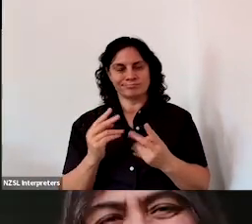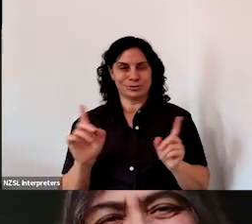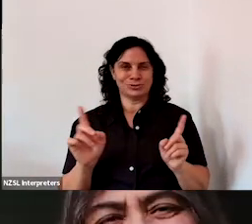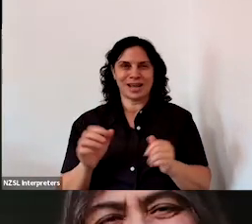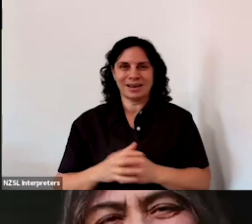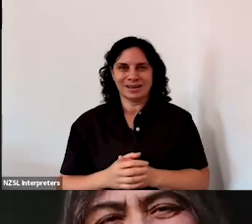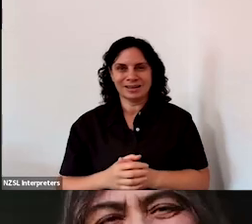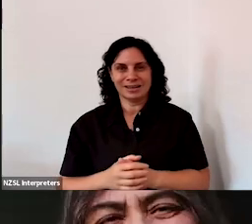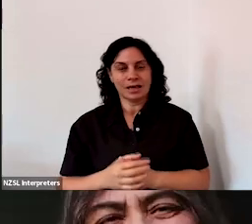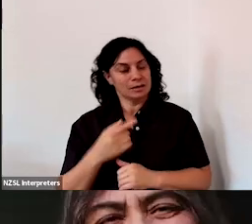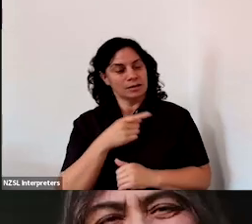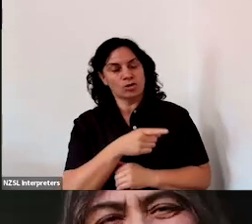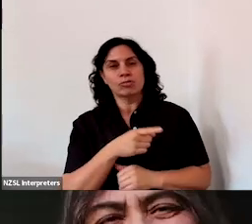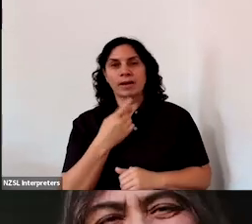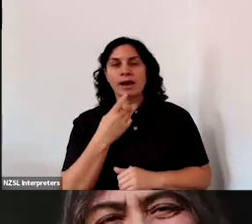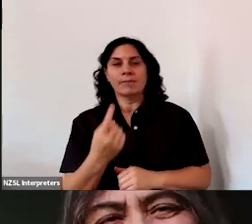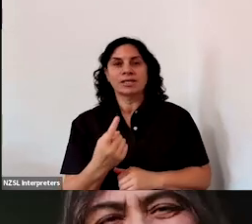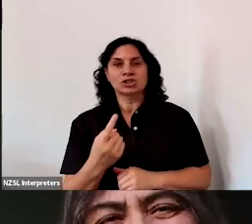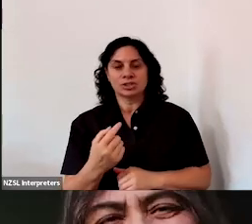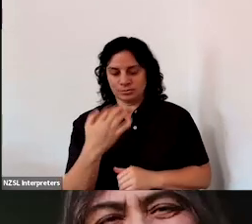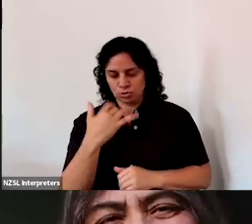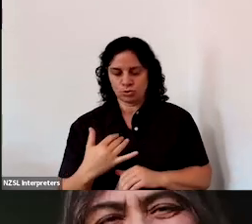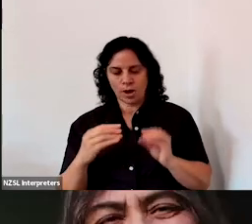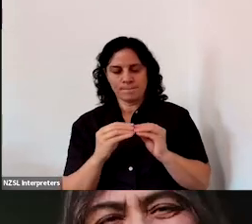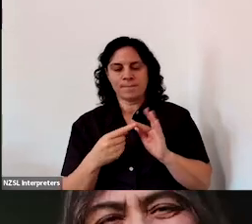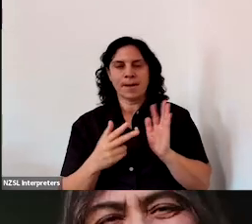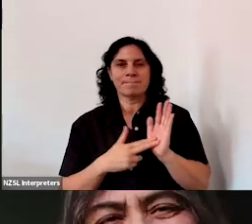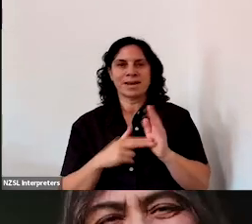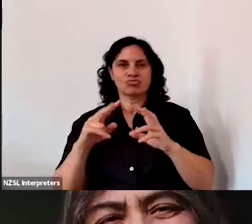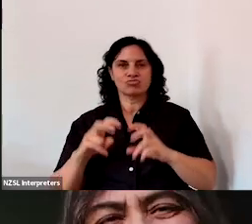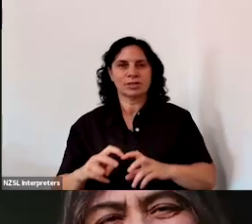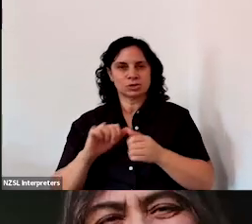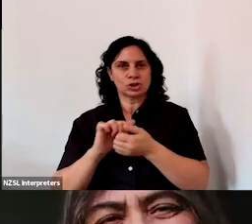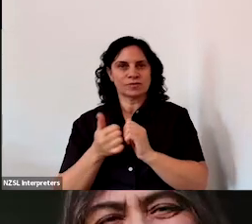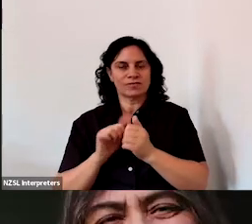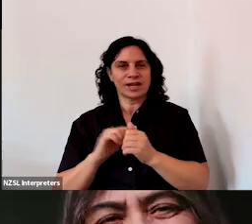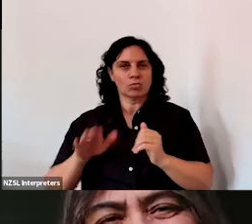As Rebecca mentioned, my name is Ben. I'm a research fellow here at growing up in New Zealand,